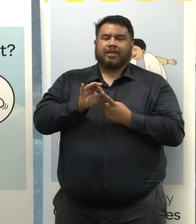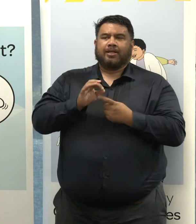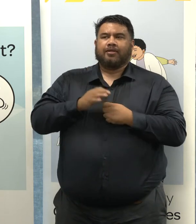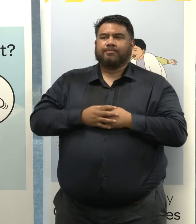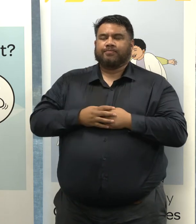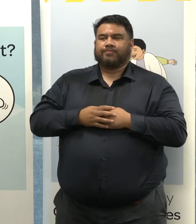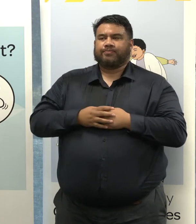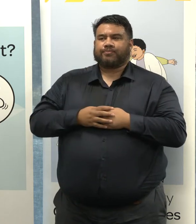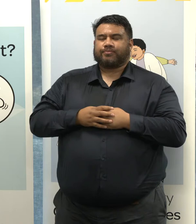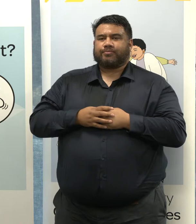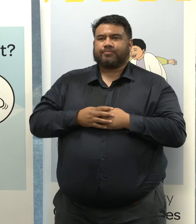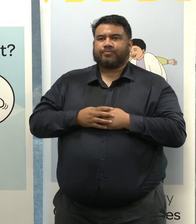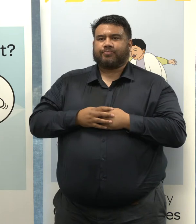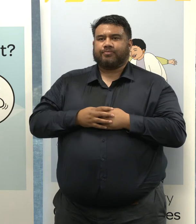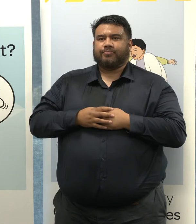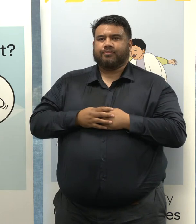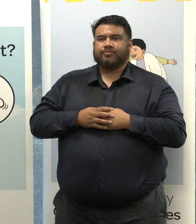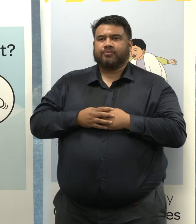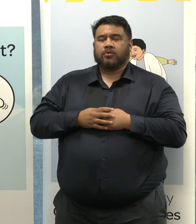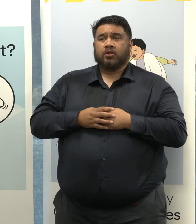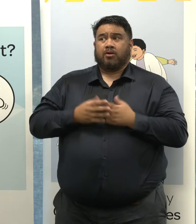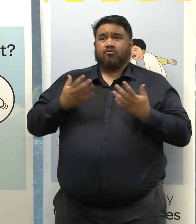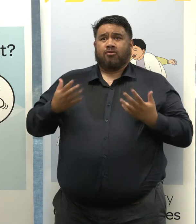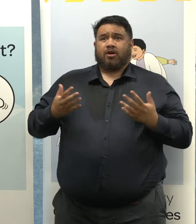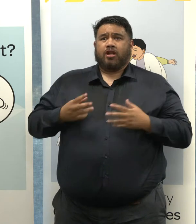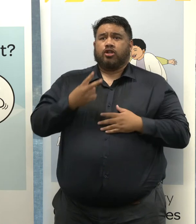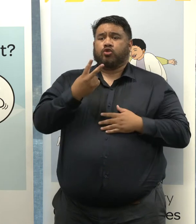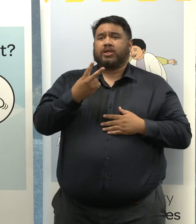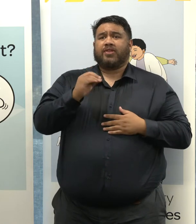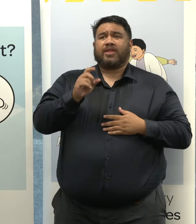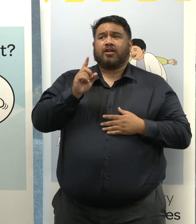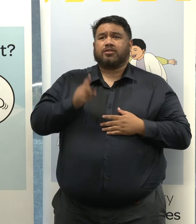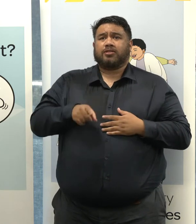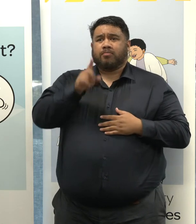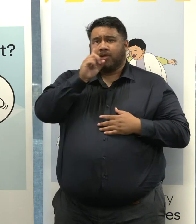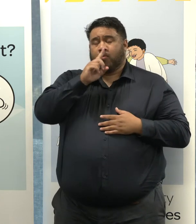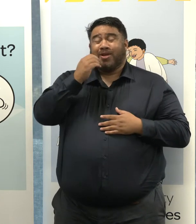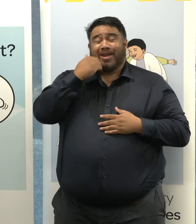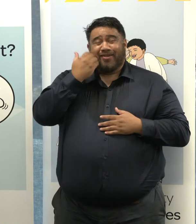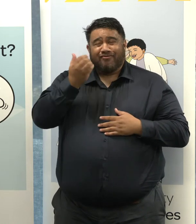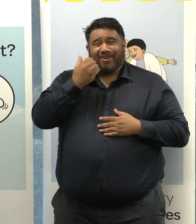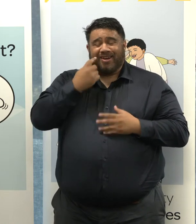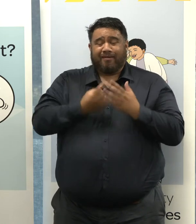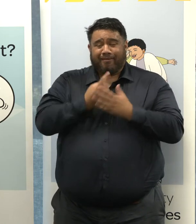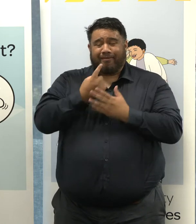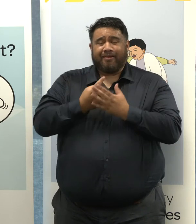It has put a huge amount of work on general practice.